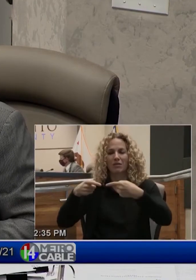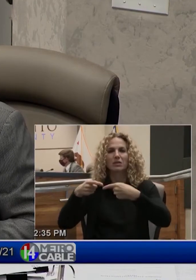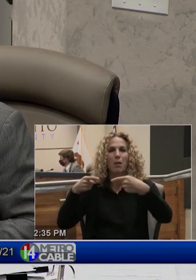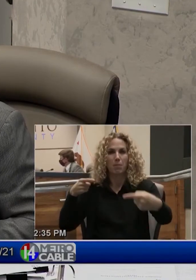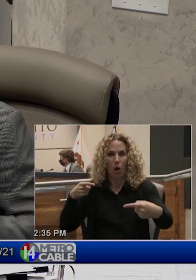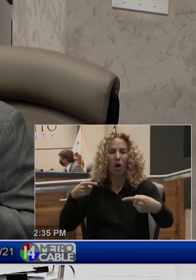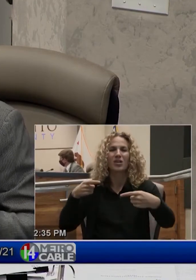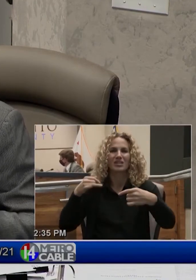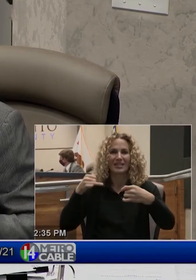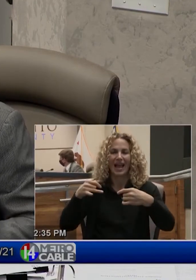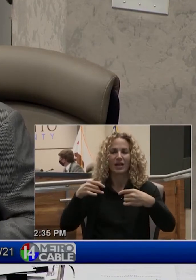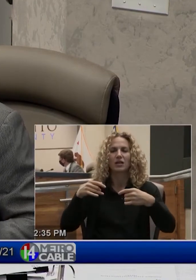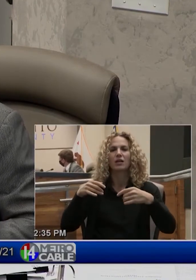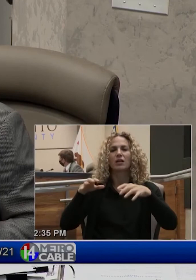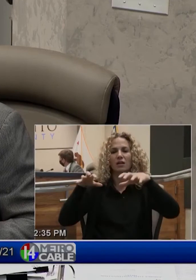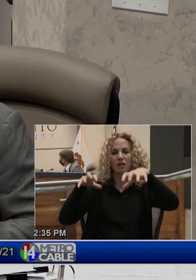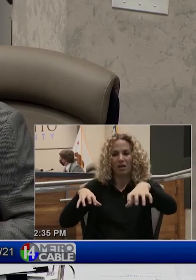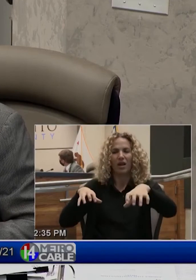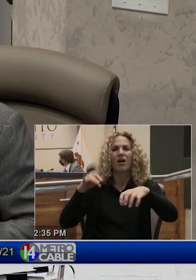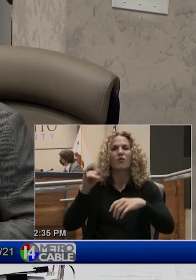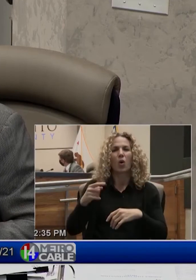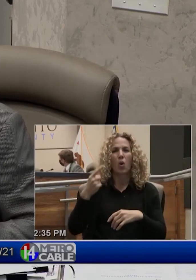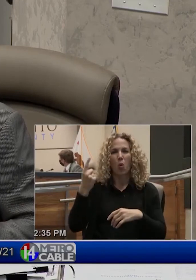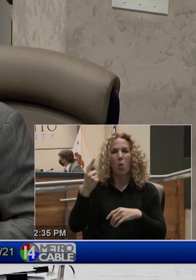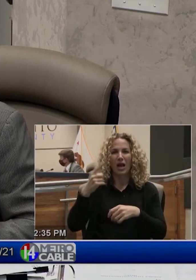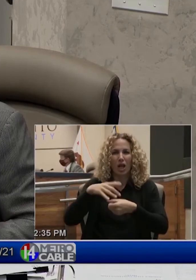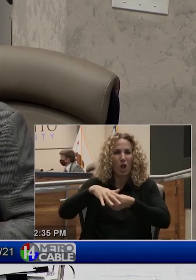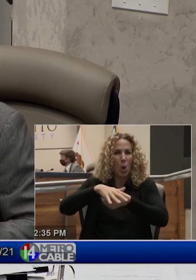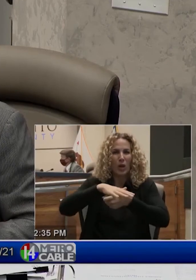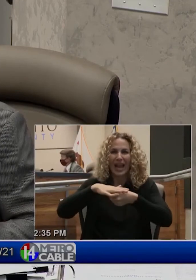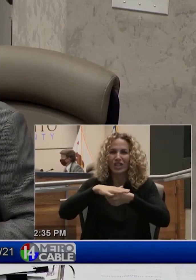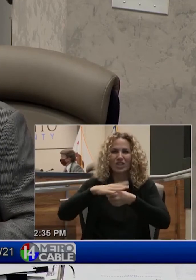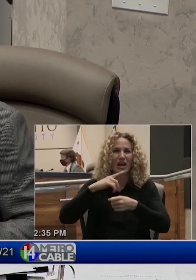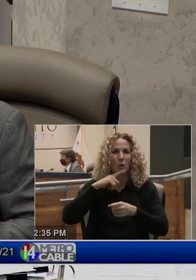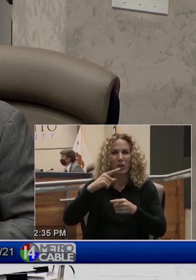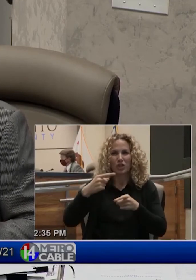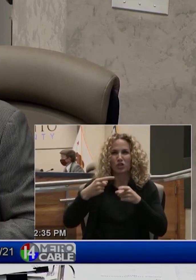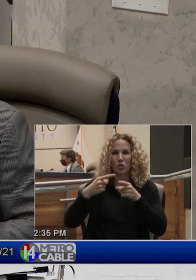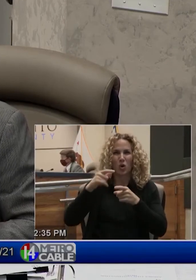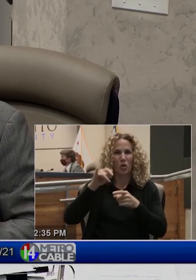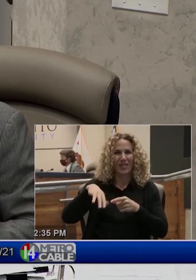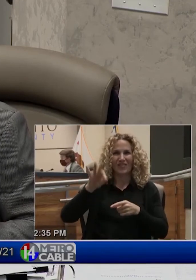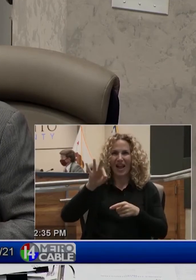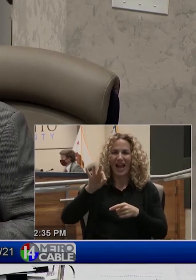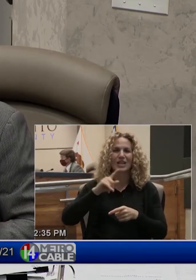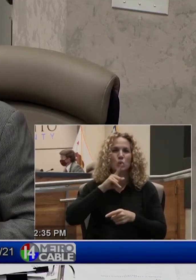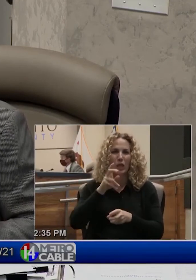BEFORE GETTING TO COUNTY LINE SO THEY'RE ASKING FOR FEED BACK AND THEY'RE ASKING FOR FEED BACK AND I'M HAVING A REAL STRUGGLE WITH I'M HAVING A REAL STRUGGLE WITH THAT FROM THE STANDPOINT OF THAT FROM THE STANDPOINT OF REACHING OUT TO COMMUNITIES